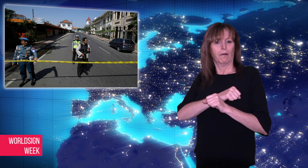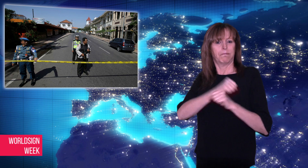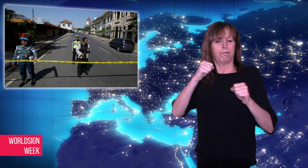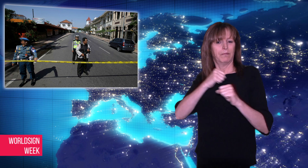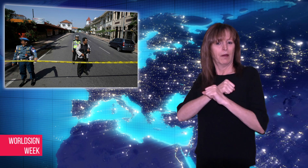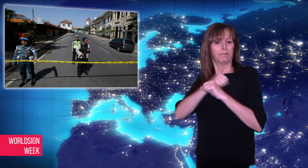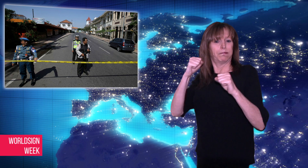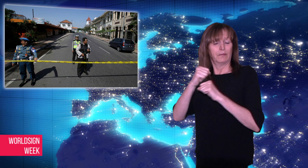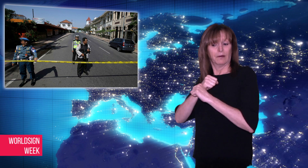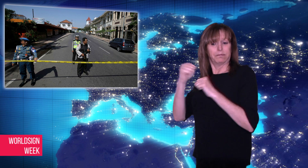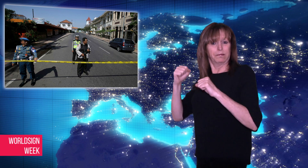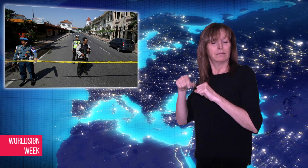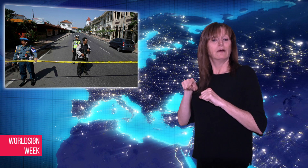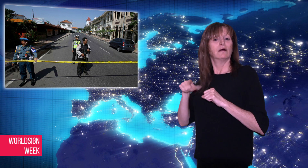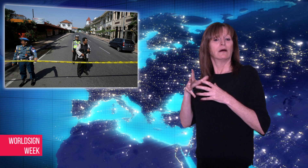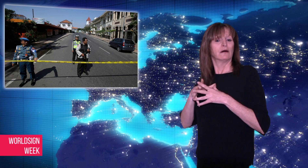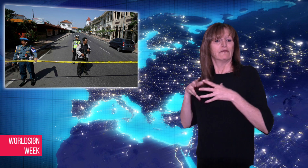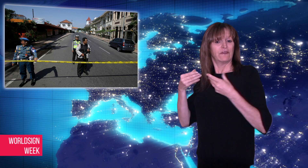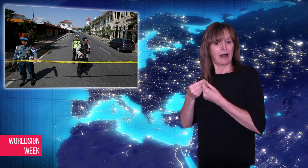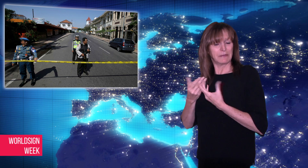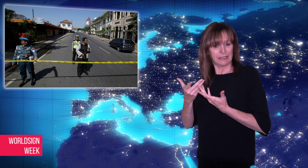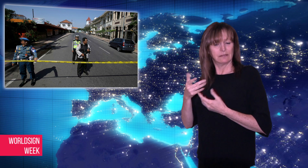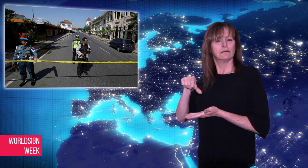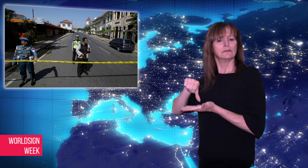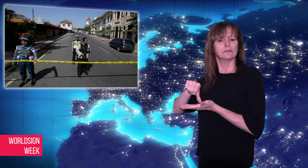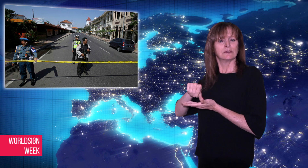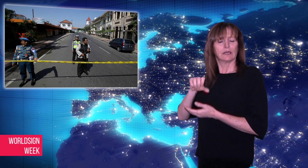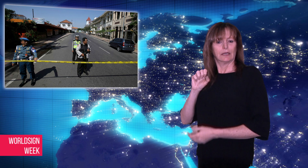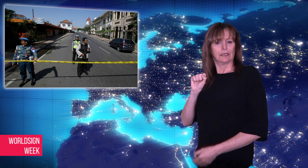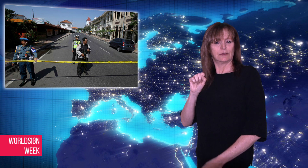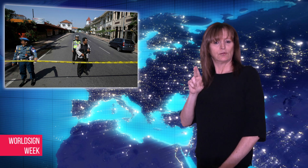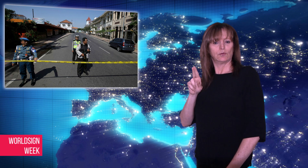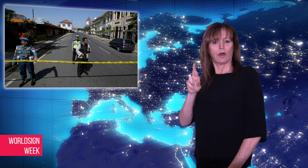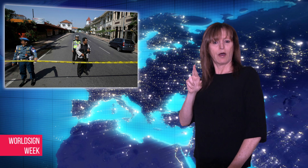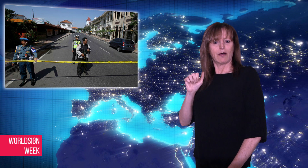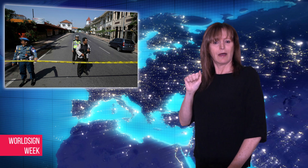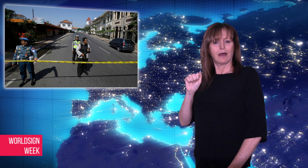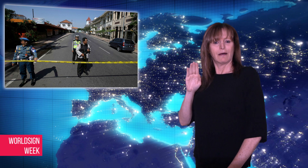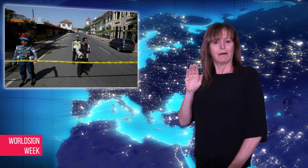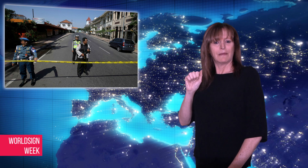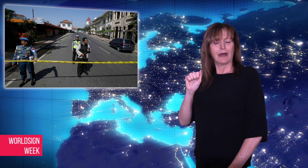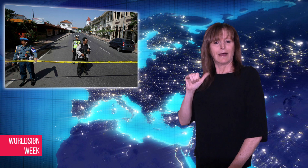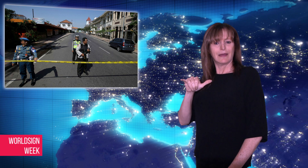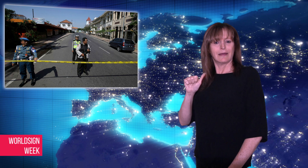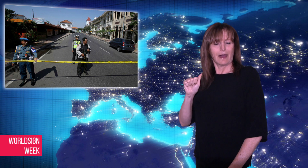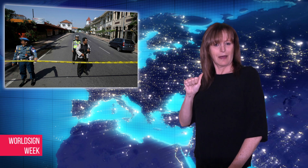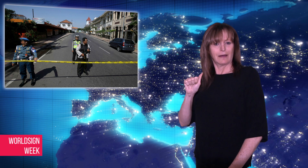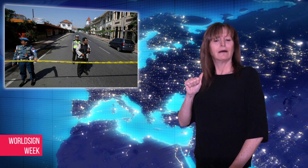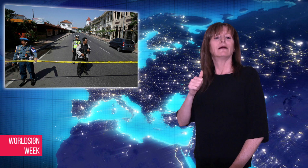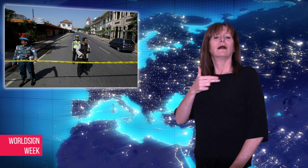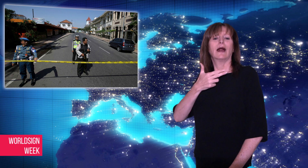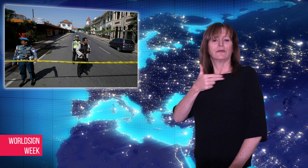out by one family in Surabaya, Indonesia. The events first began